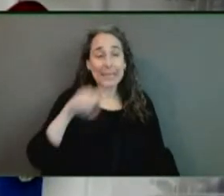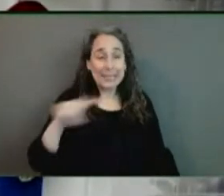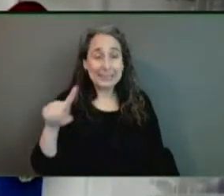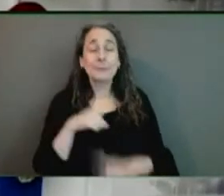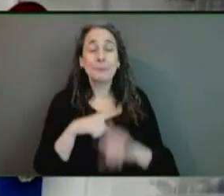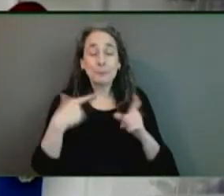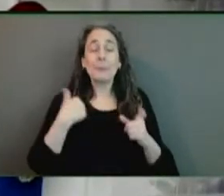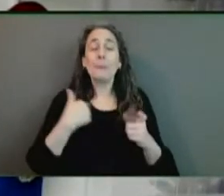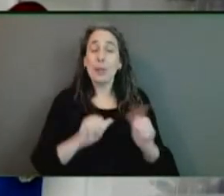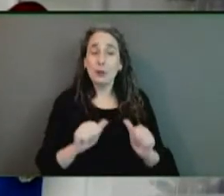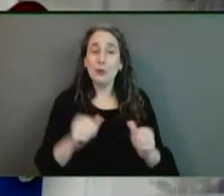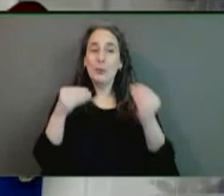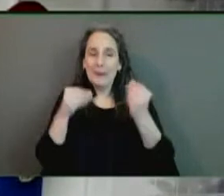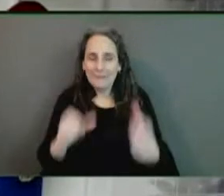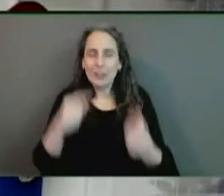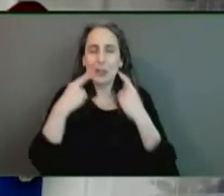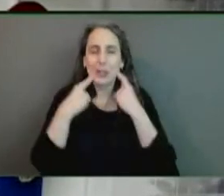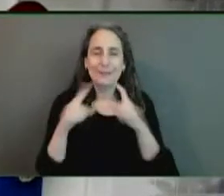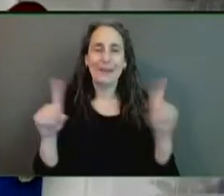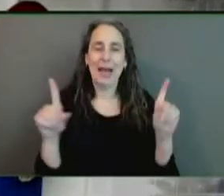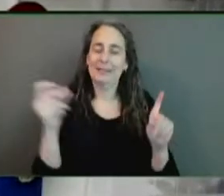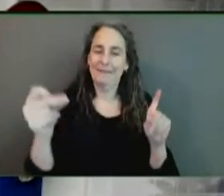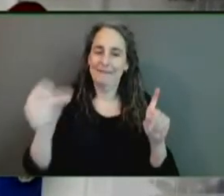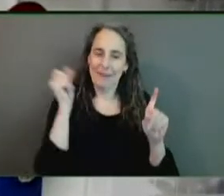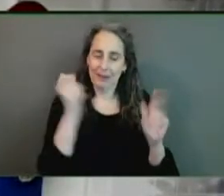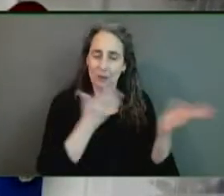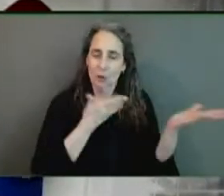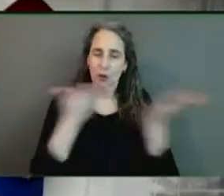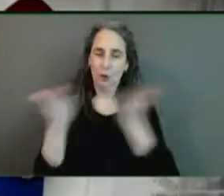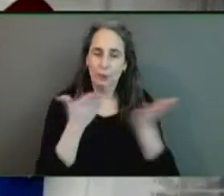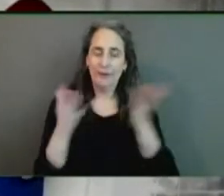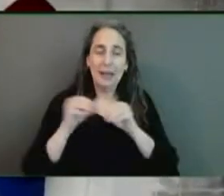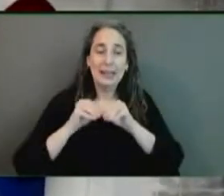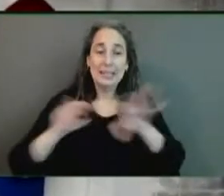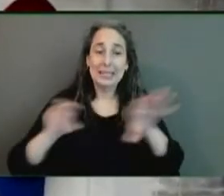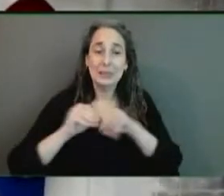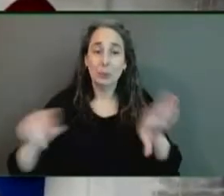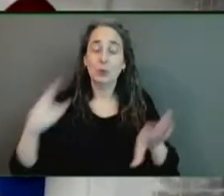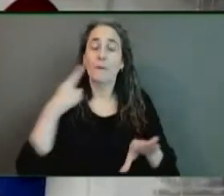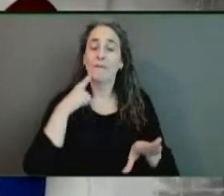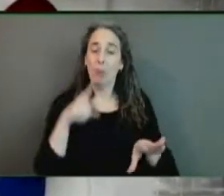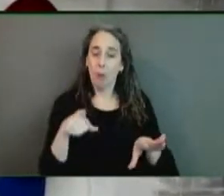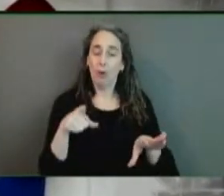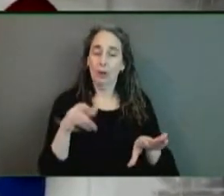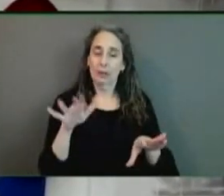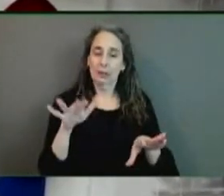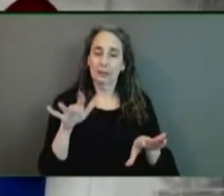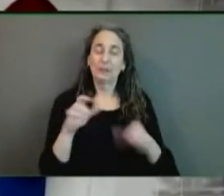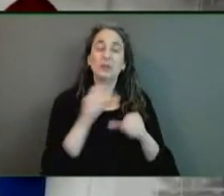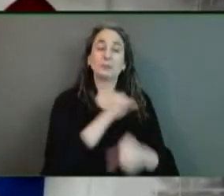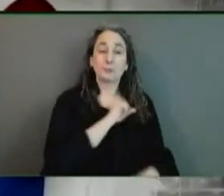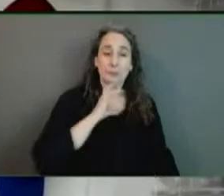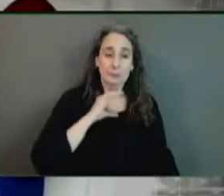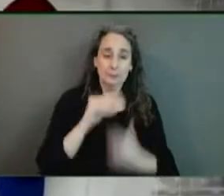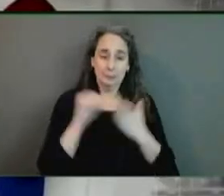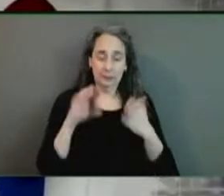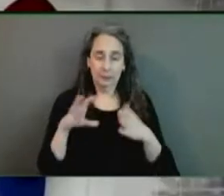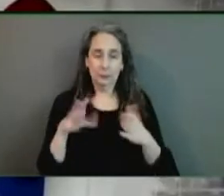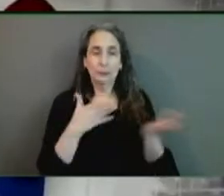Amazon easy, but we really tried to be very efficient and effective in and providing these